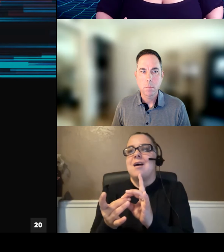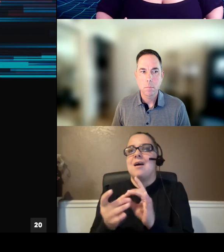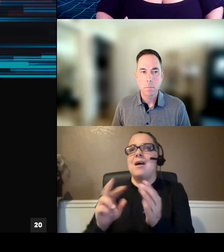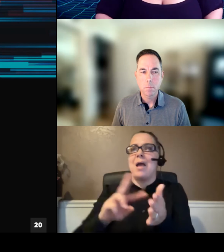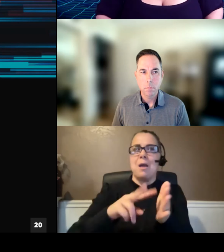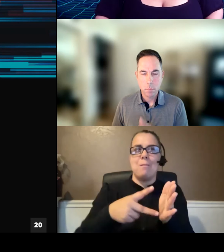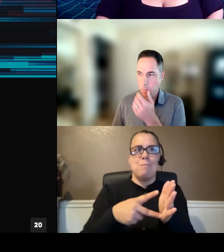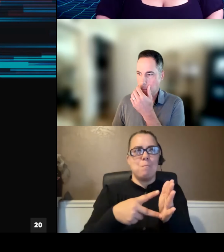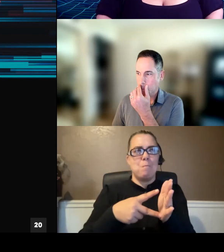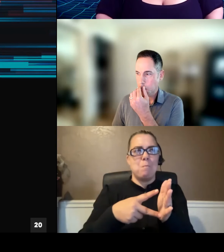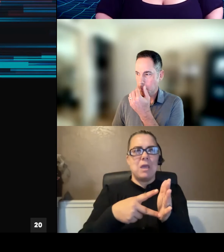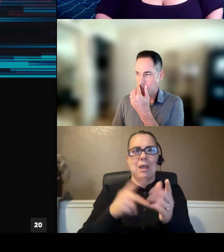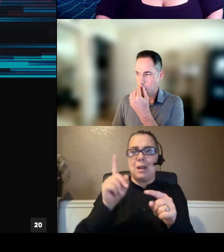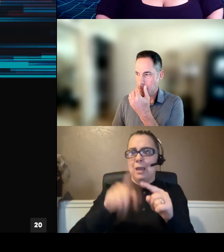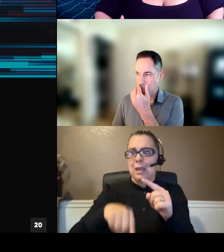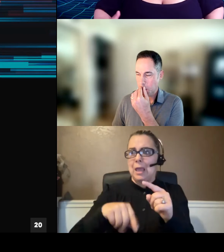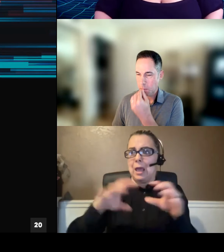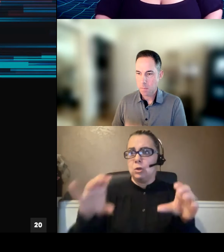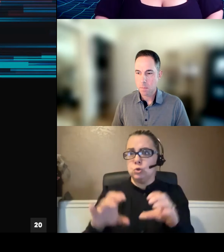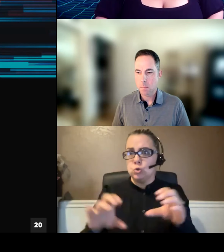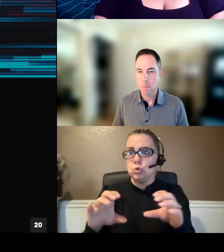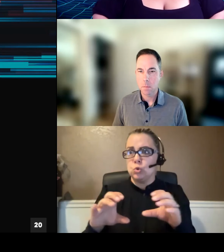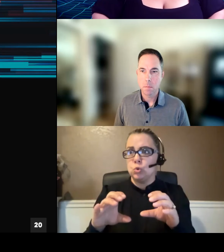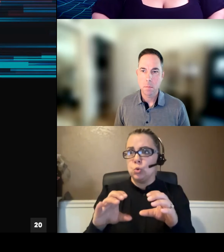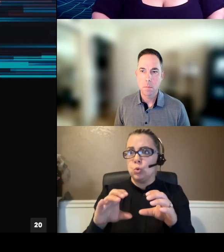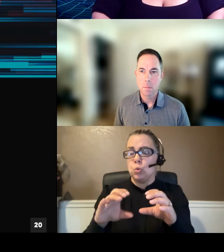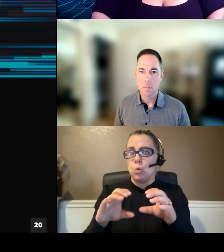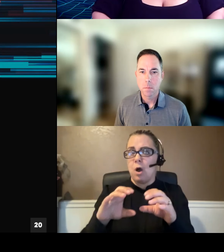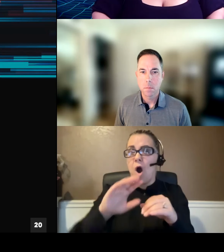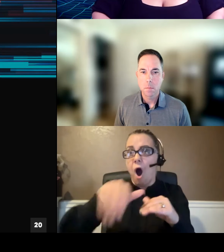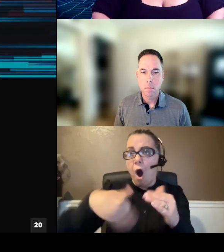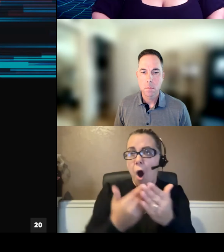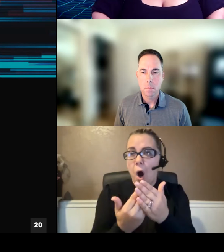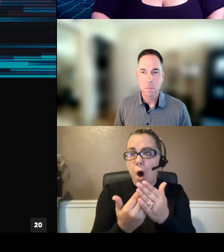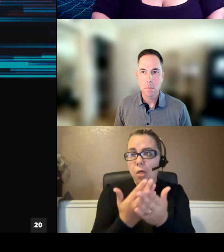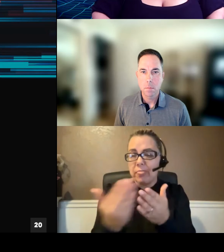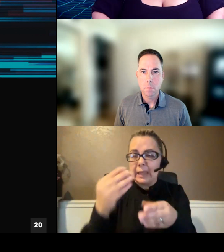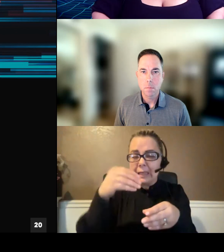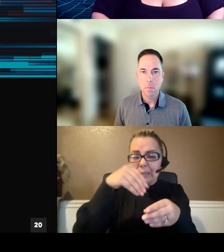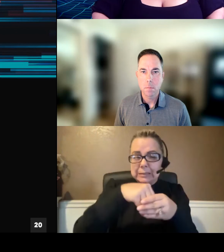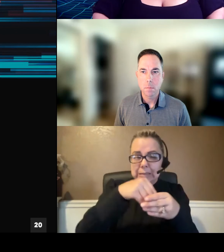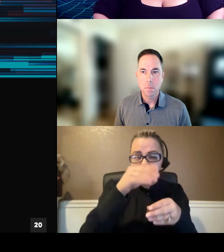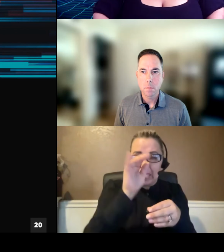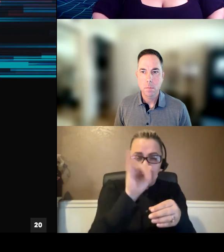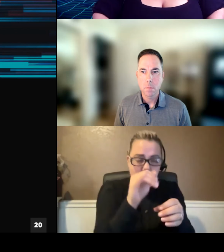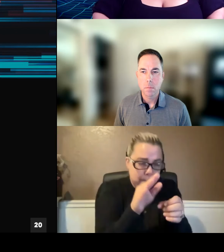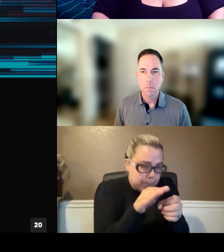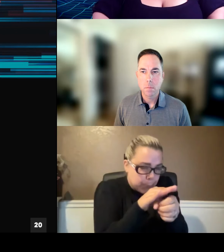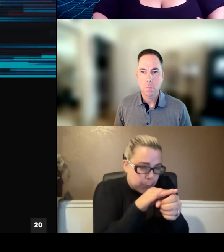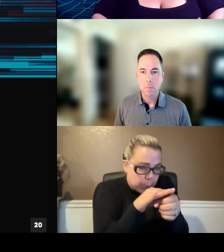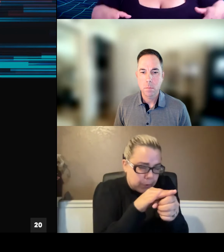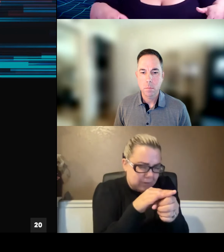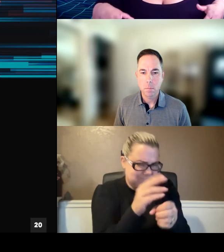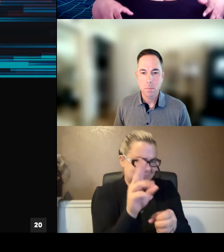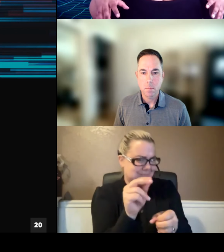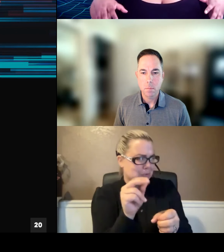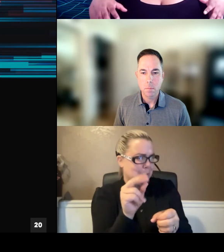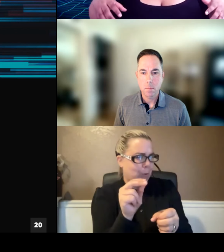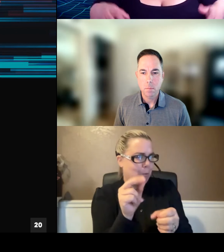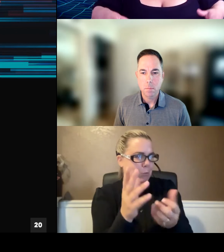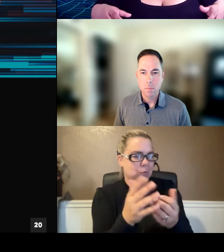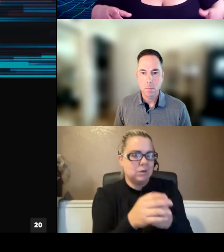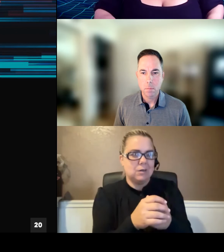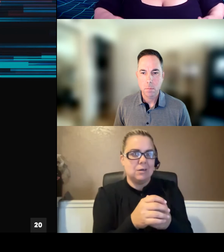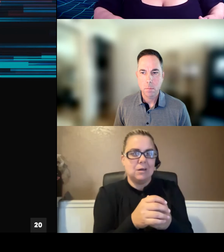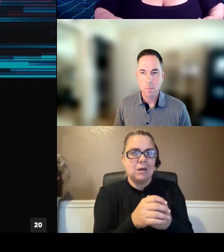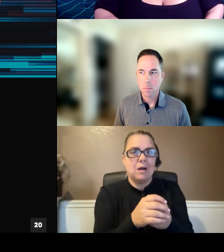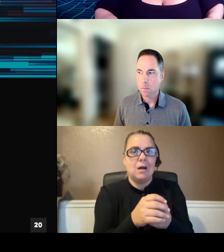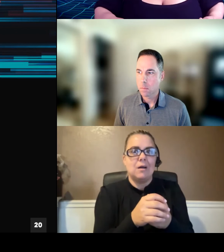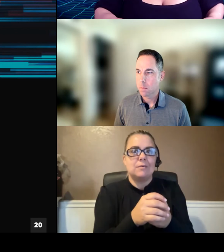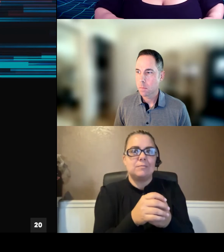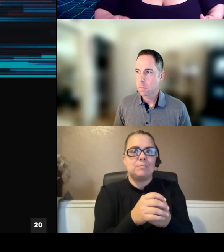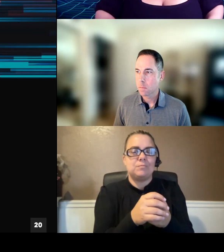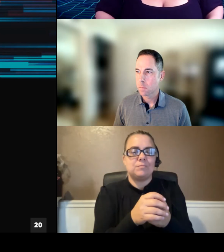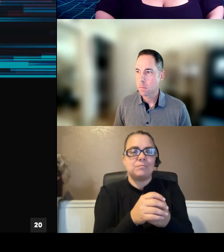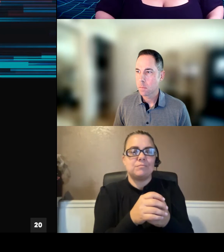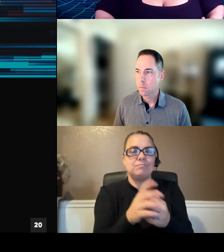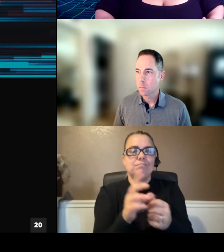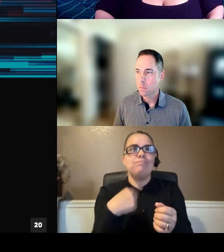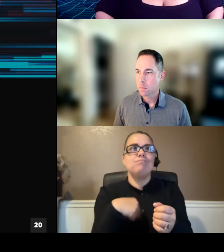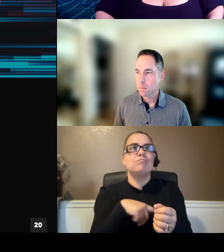you can't do something in that particular ... we start to think of and explore what a